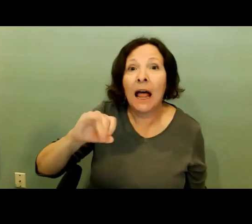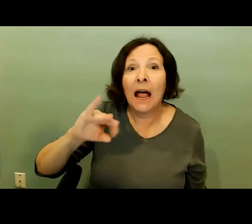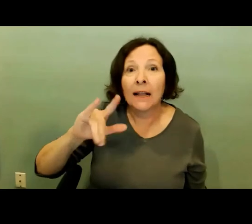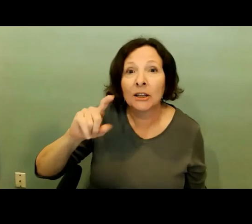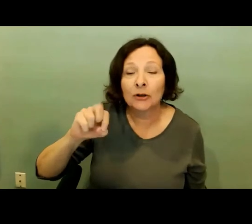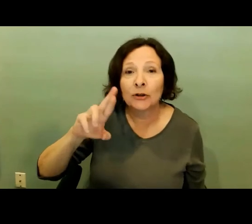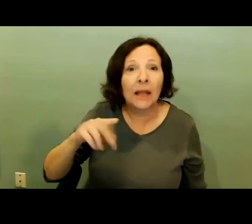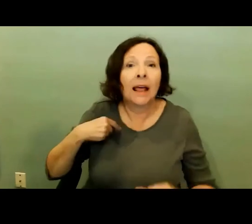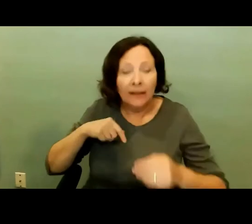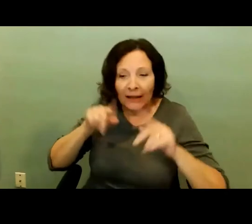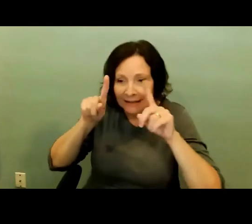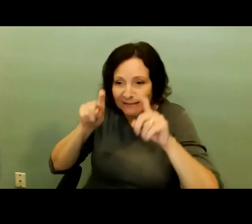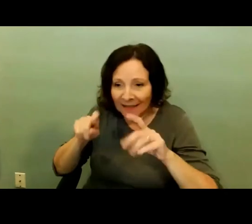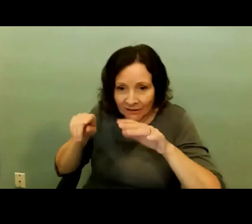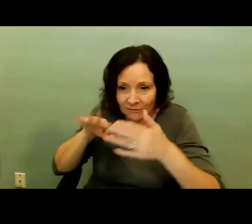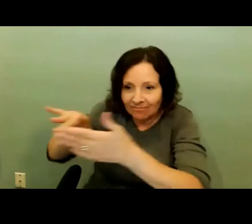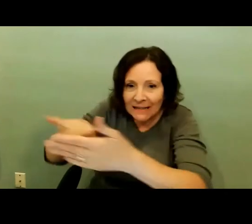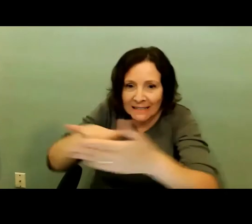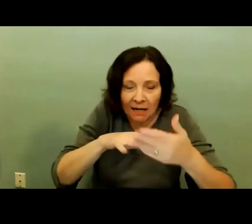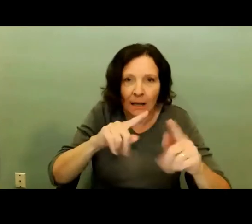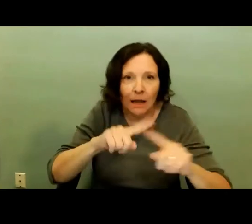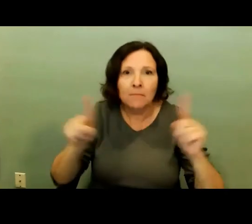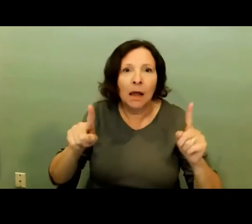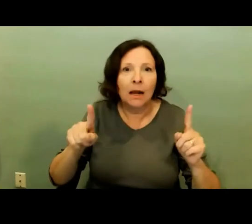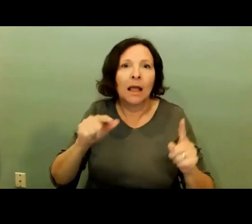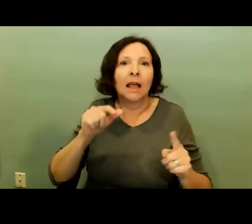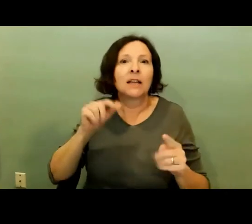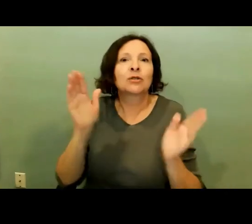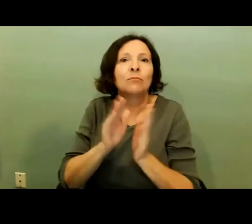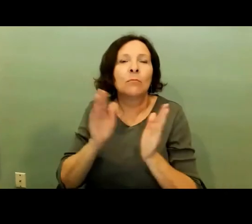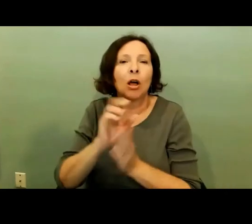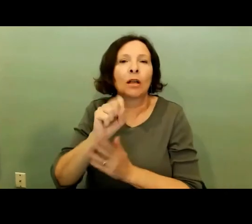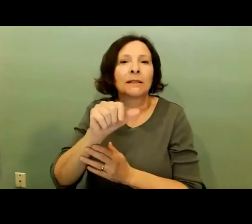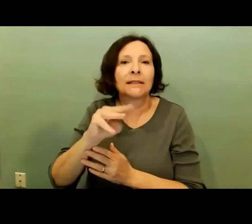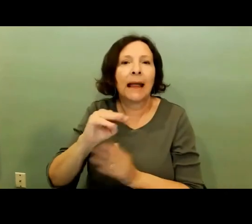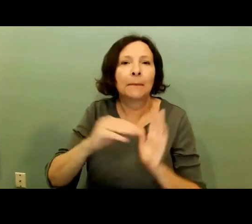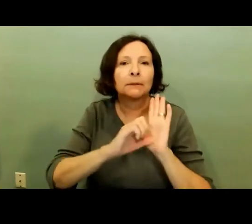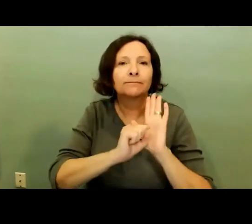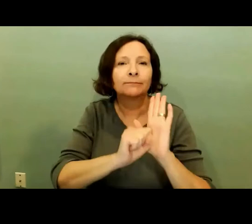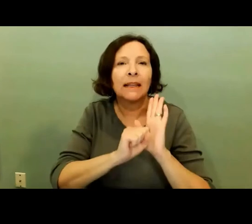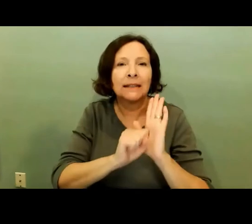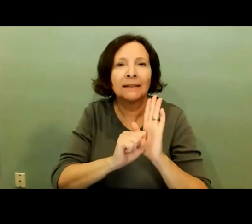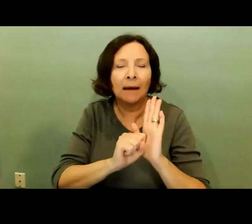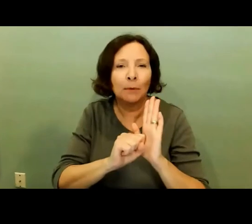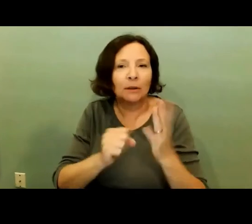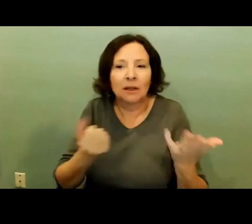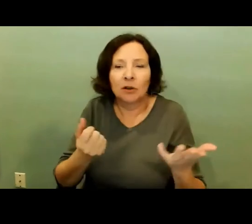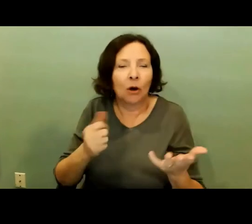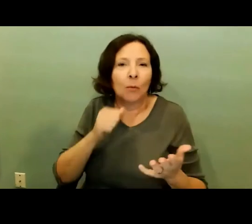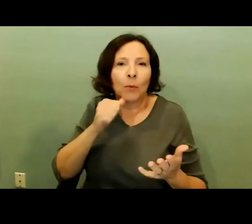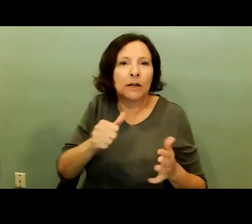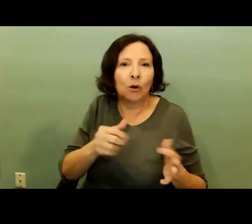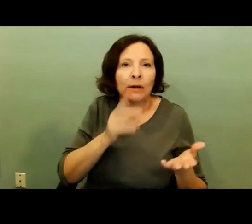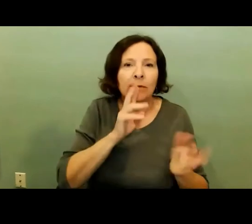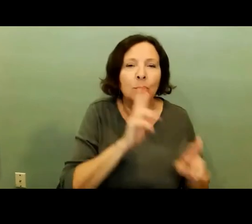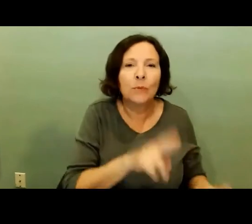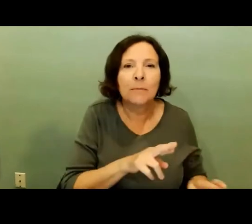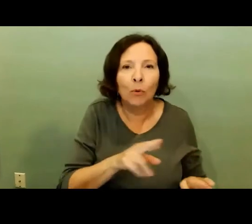These practices will not be initiated to help these groups.